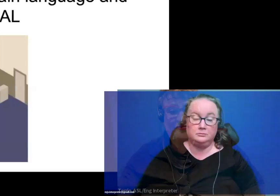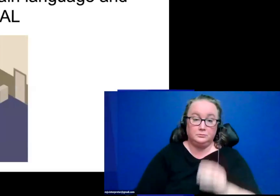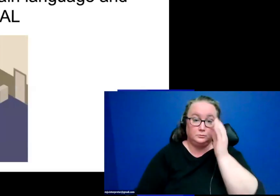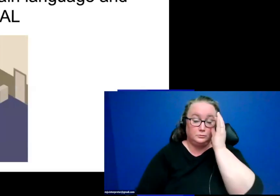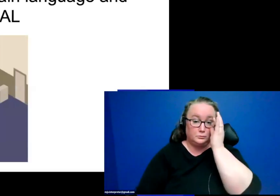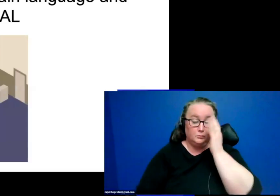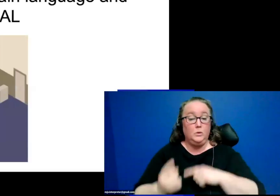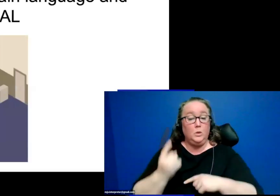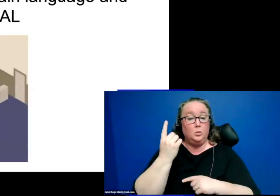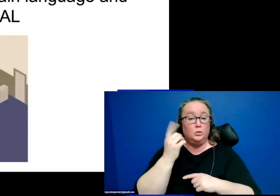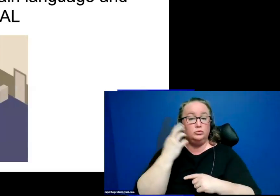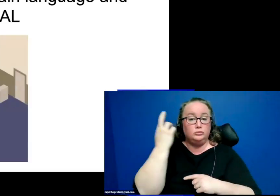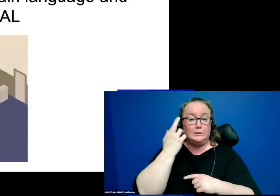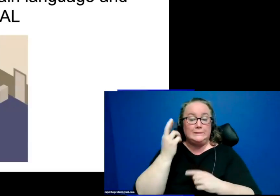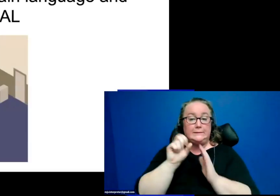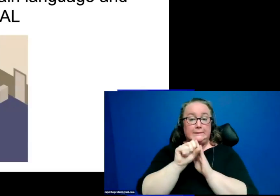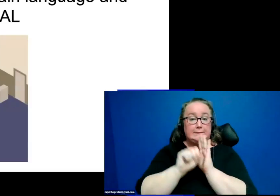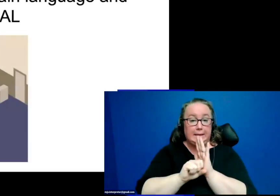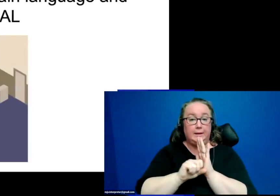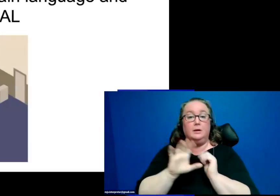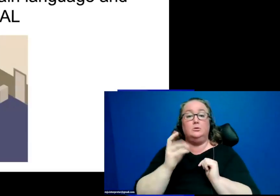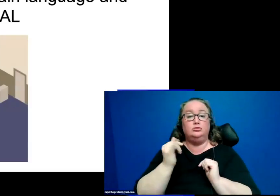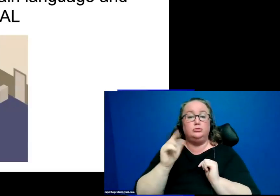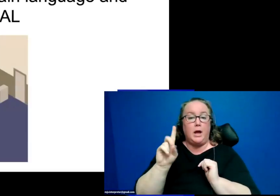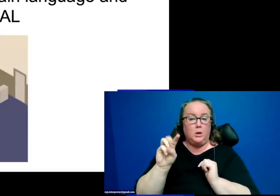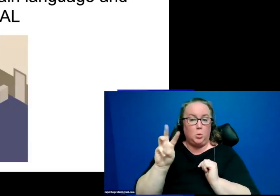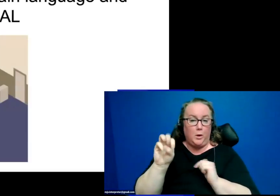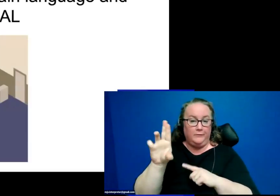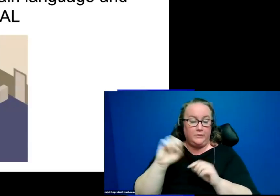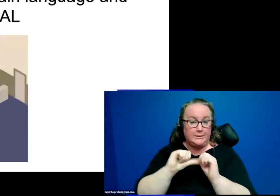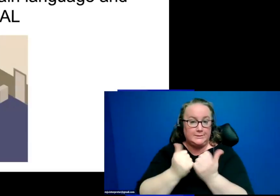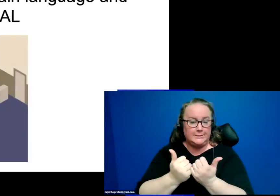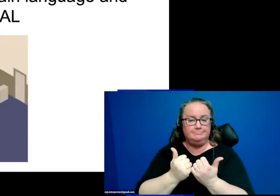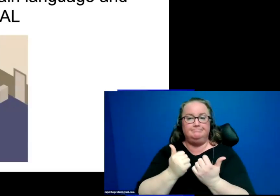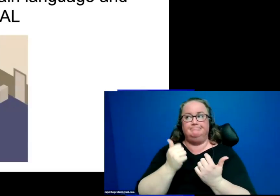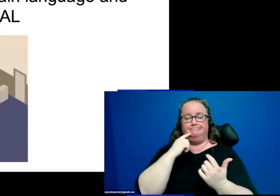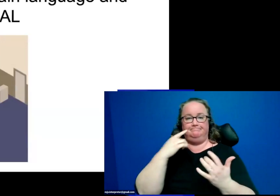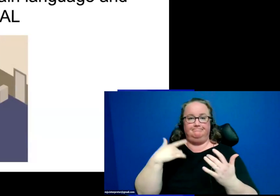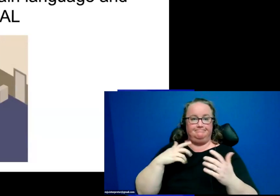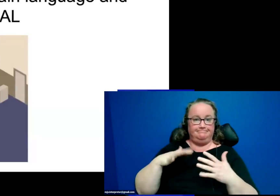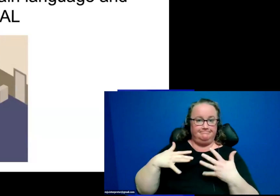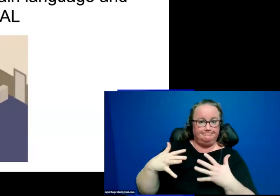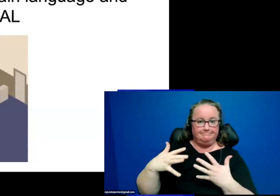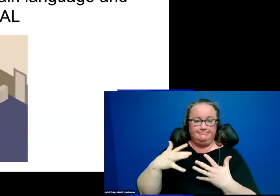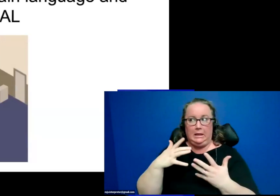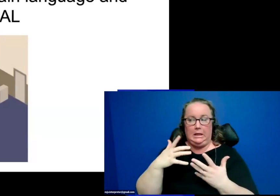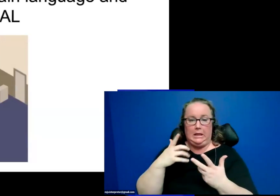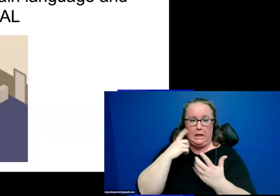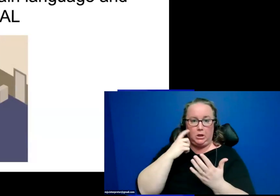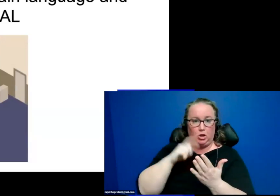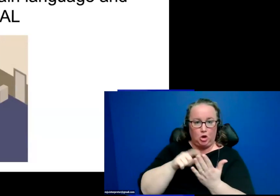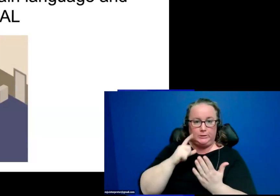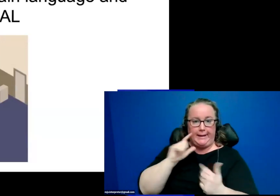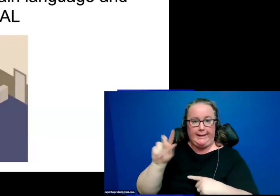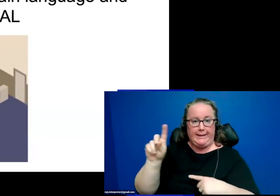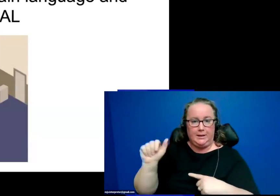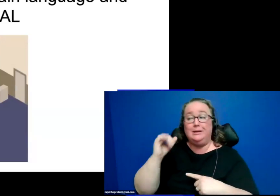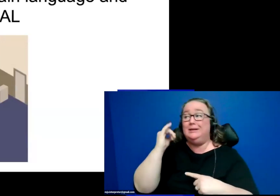that I think states and child welfare agencies are so nervous around acknowledging the ADA is because they think if they have to provide reasonable accommodations,